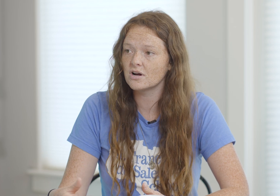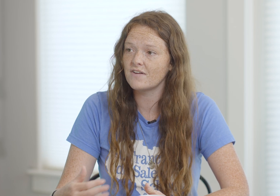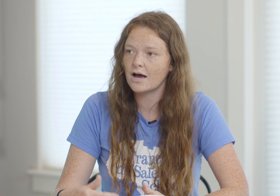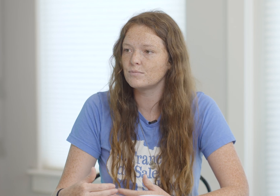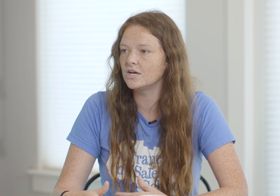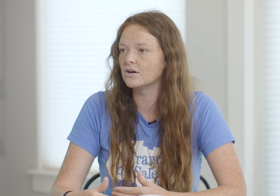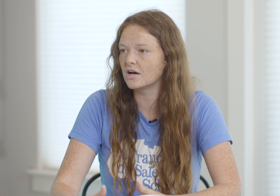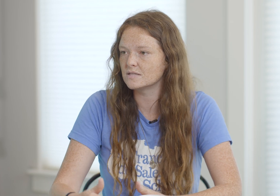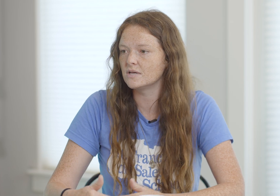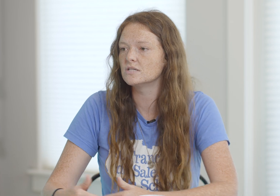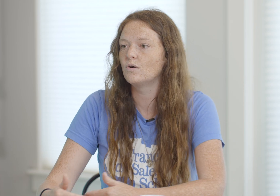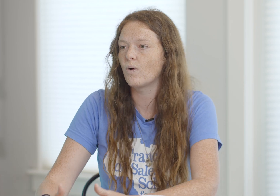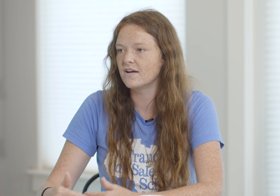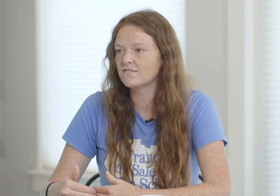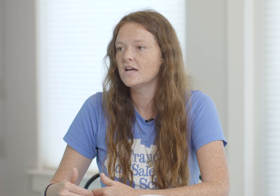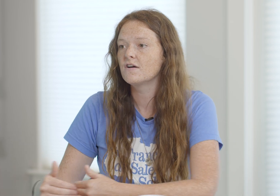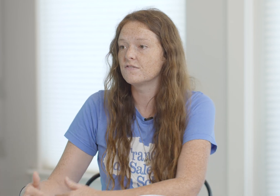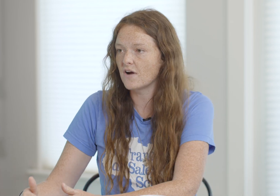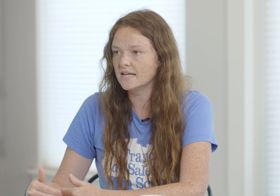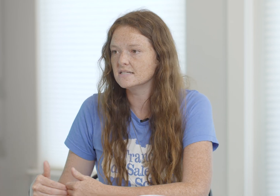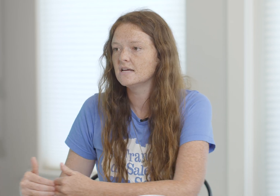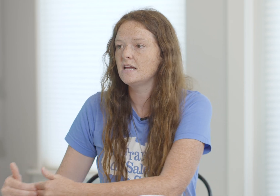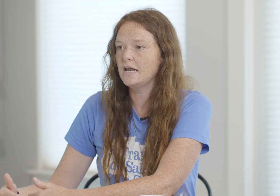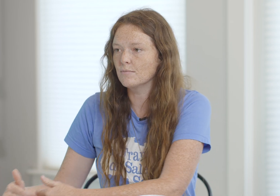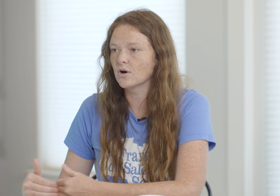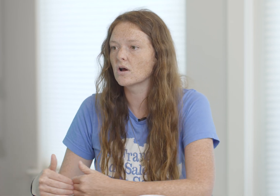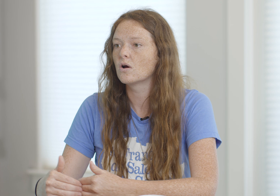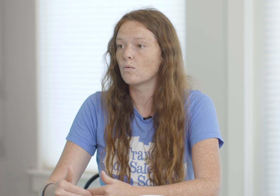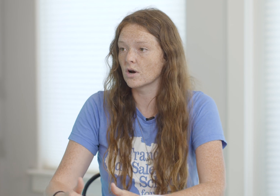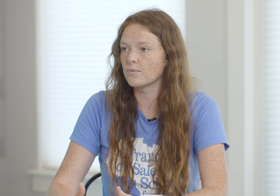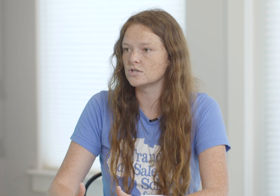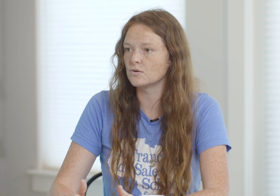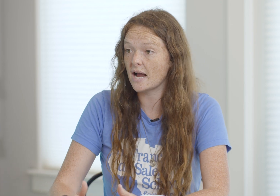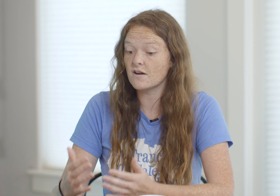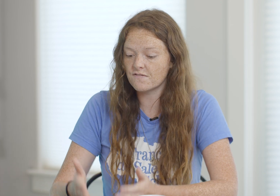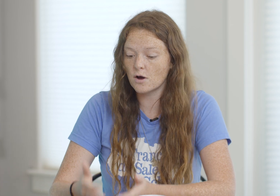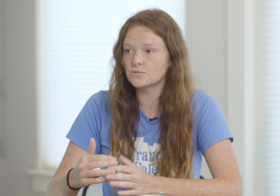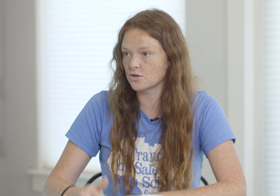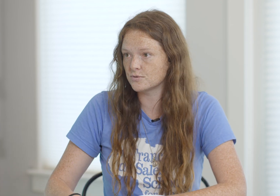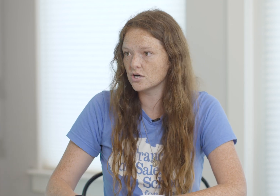of how to be a good husband, wife, friend, neighbor, work person from scripture.